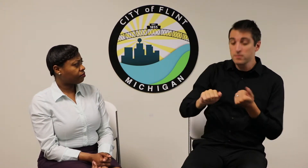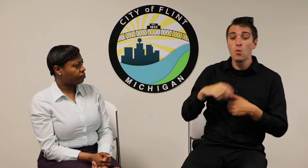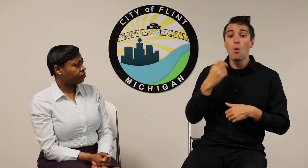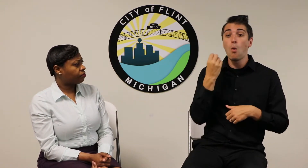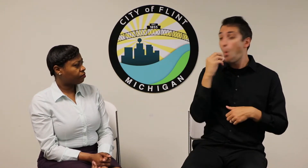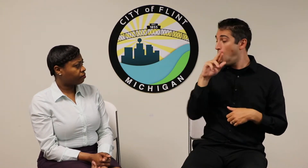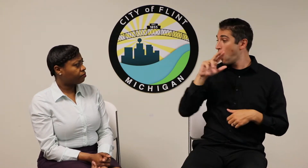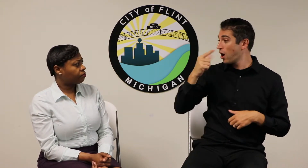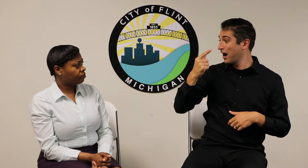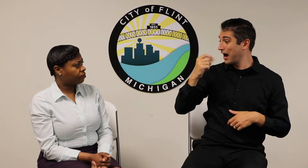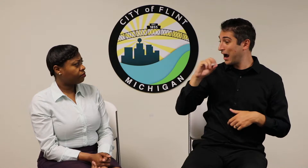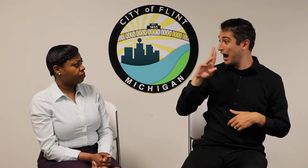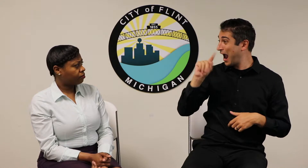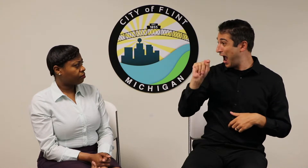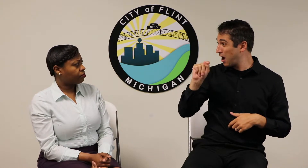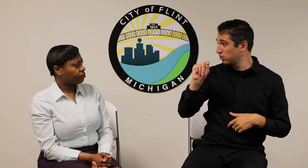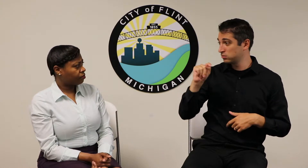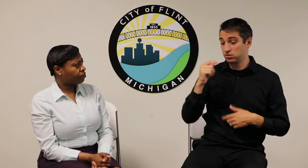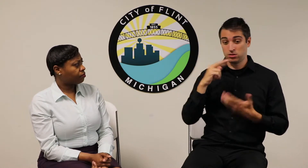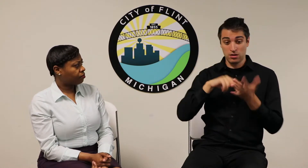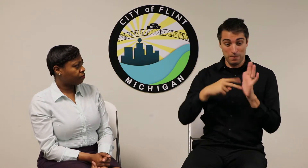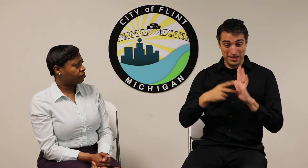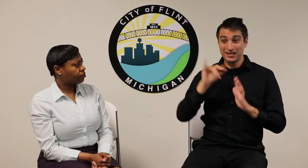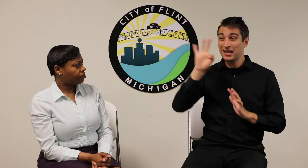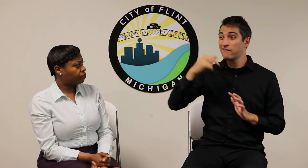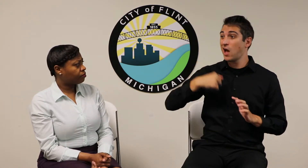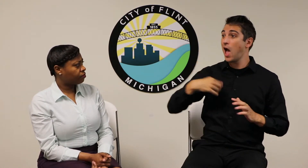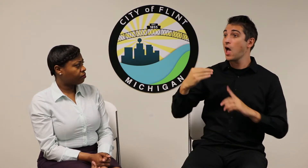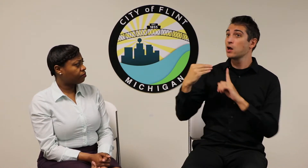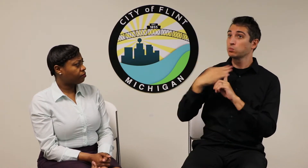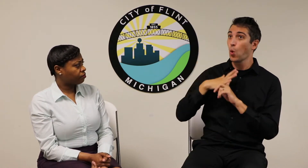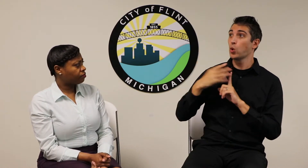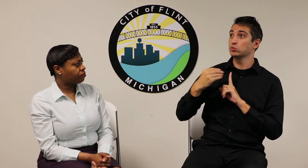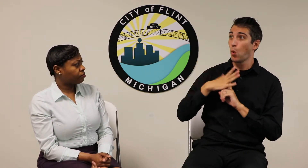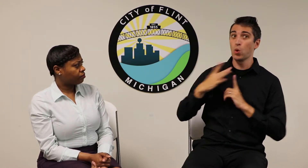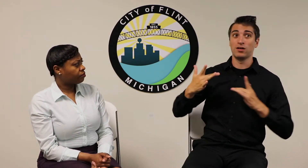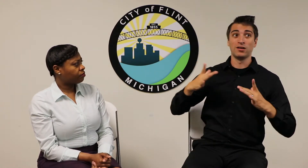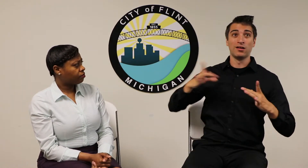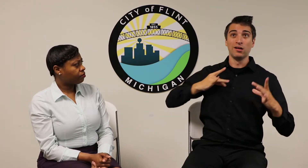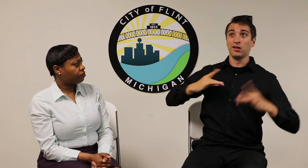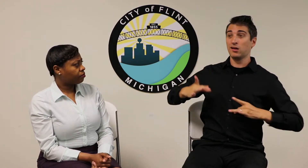mobilization over time will cause kidney disease and cause someone to have to go